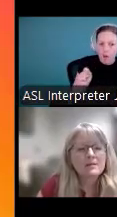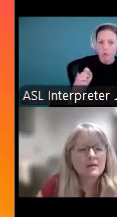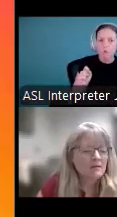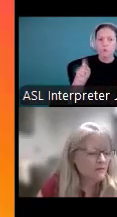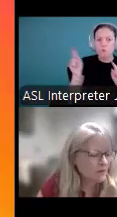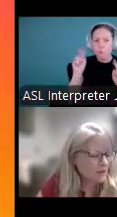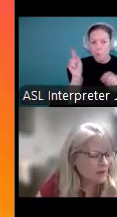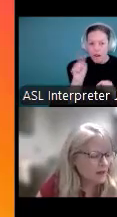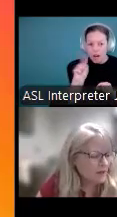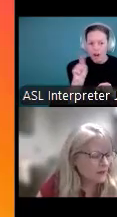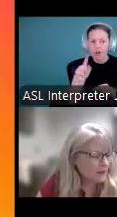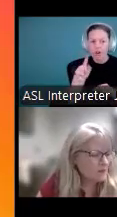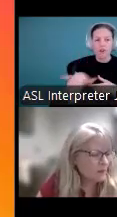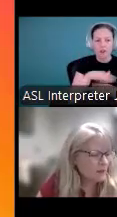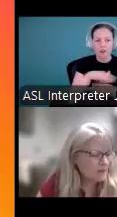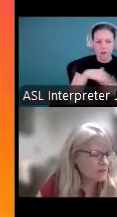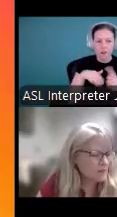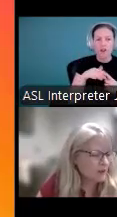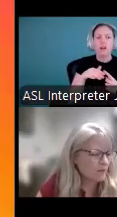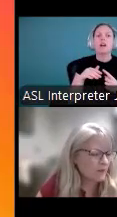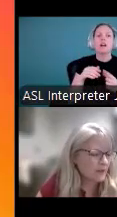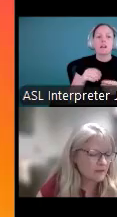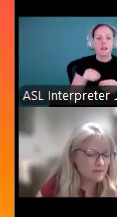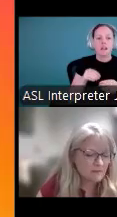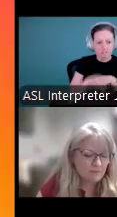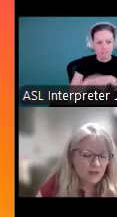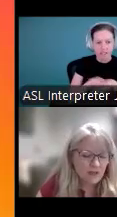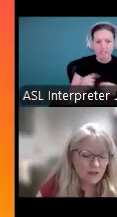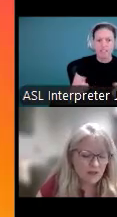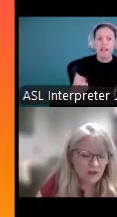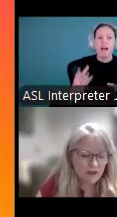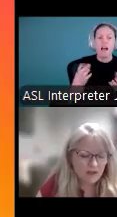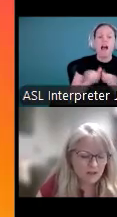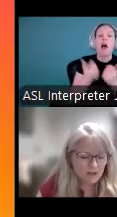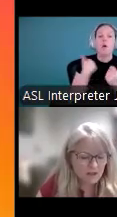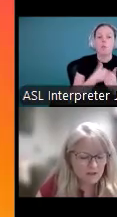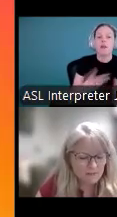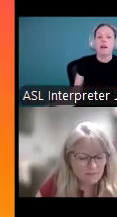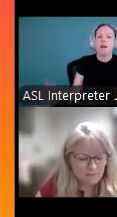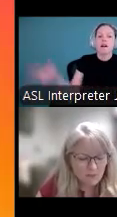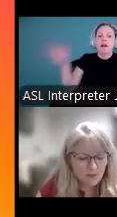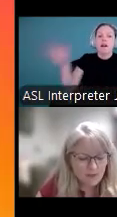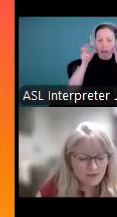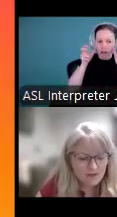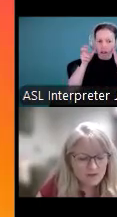receive and that gets processed by our brains and one of the